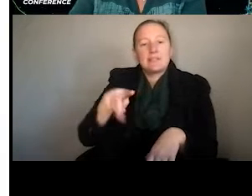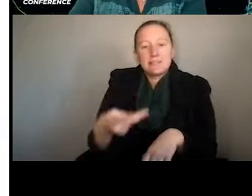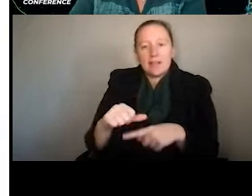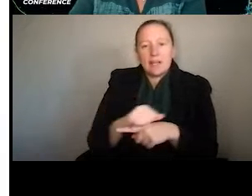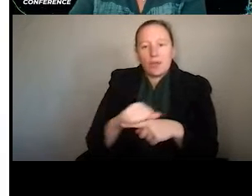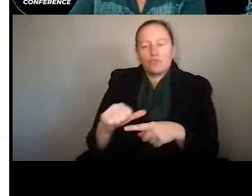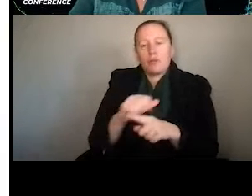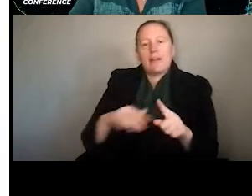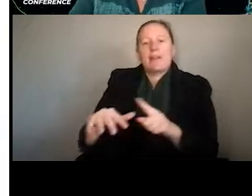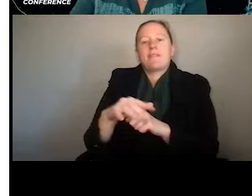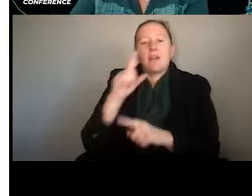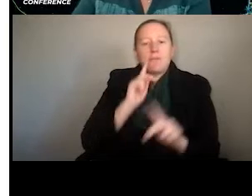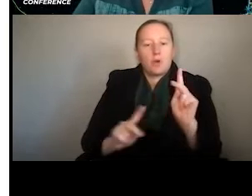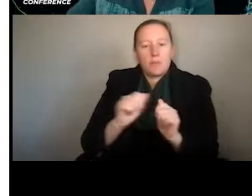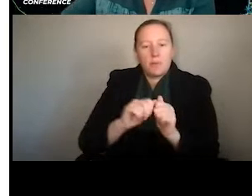for persons with disabilities.